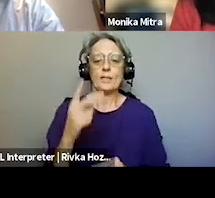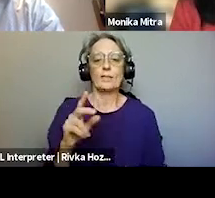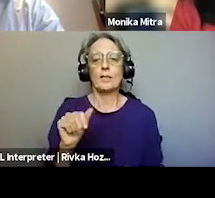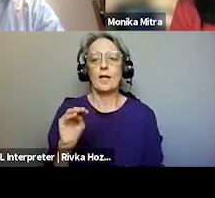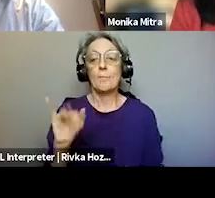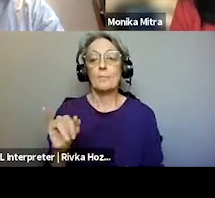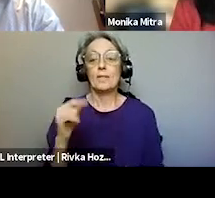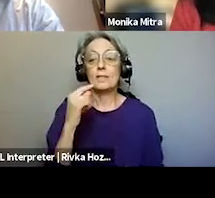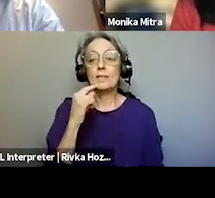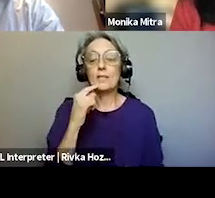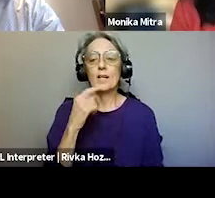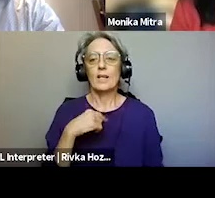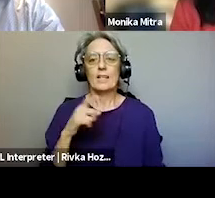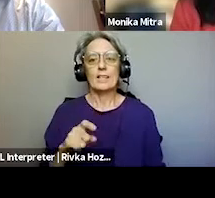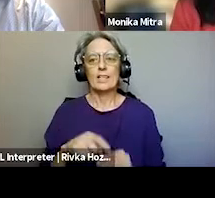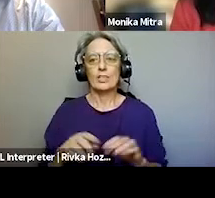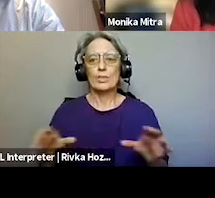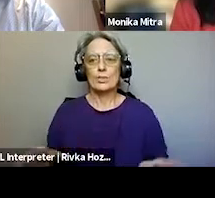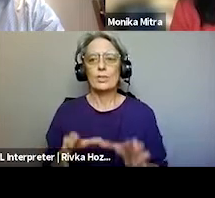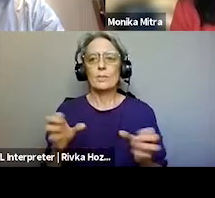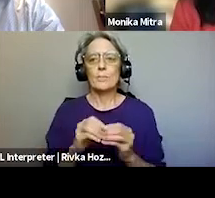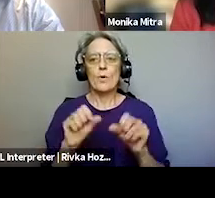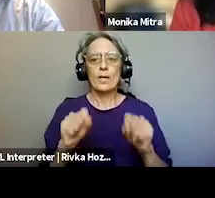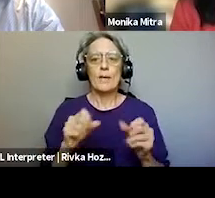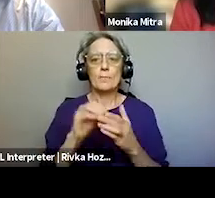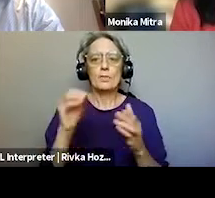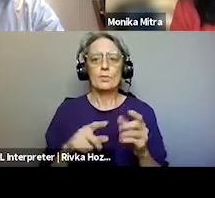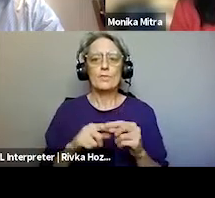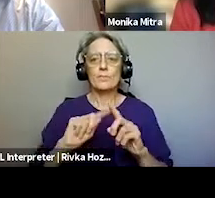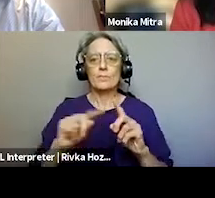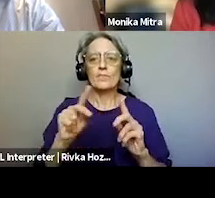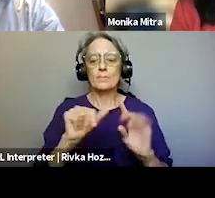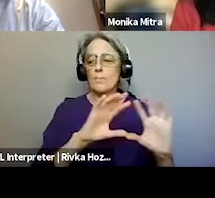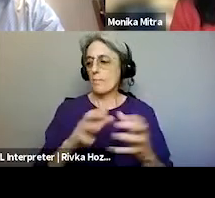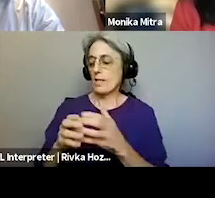capable students from the various disability populations into higher education fields